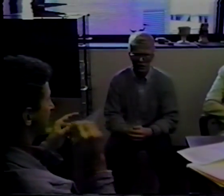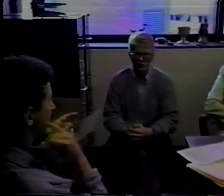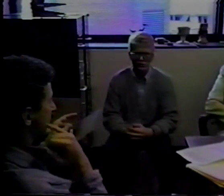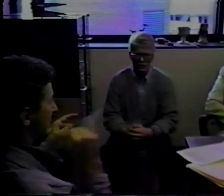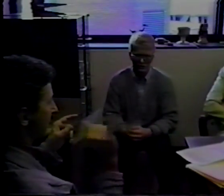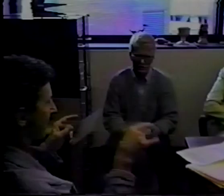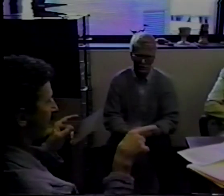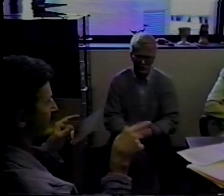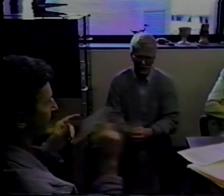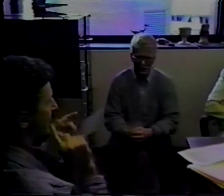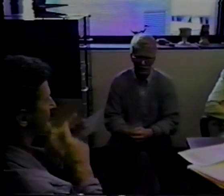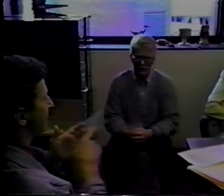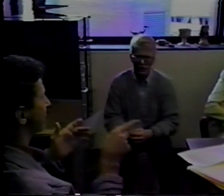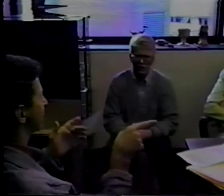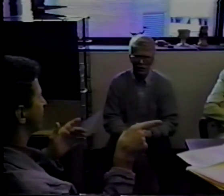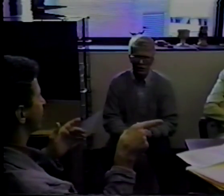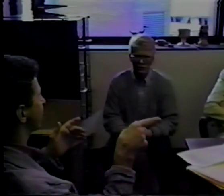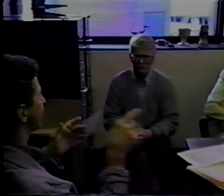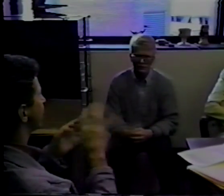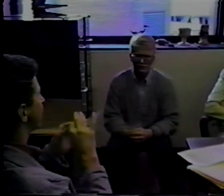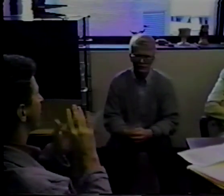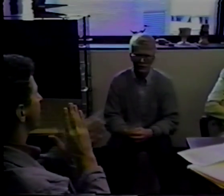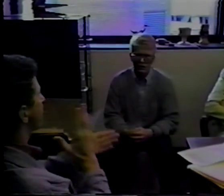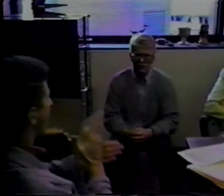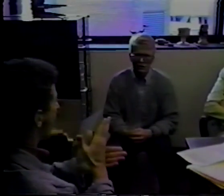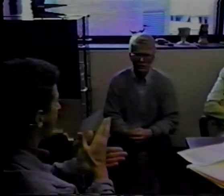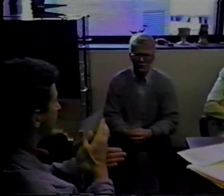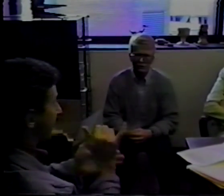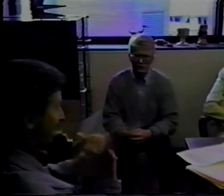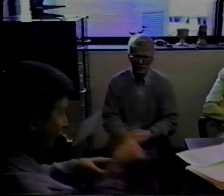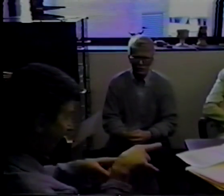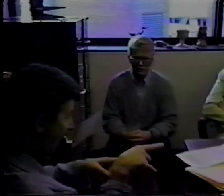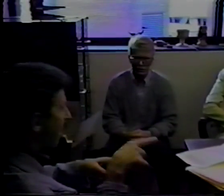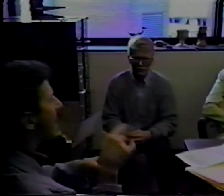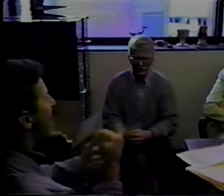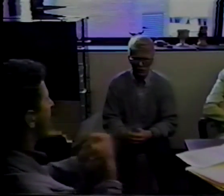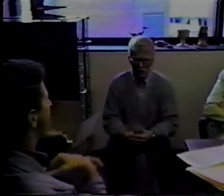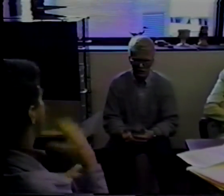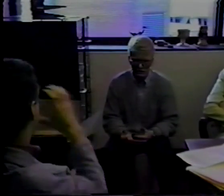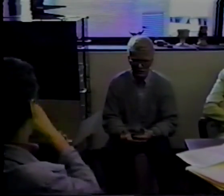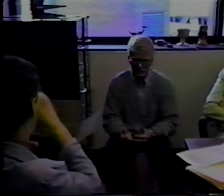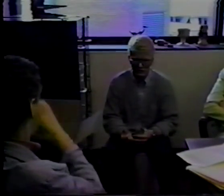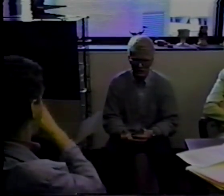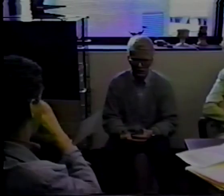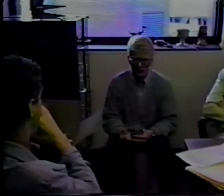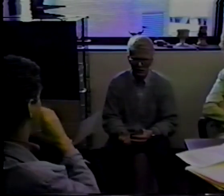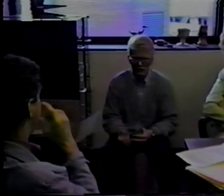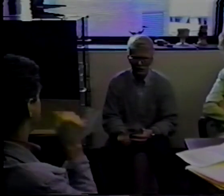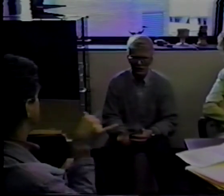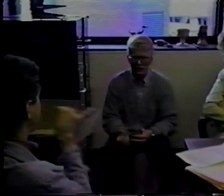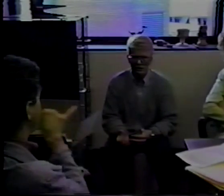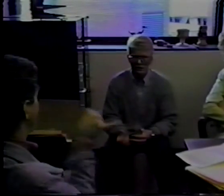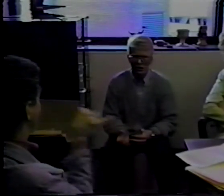I will try to figure those out. For example the person pauses, then I'll try